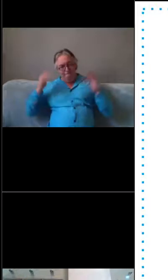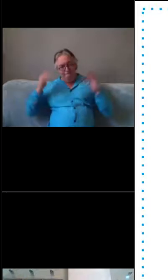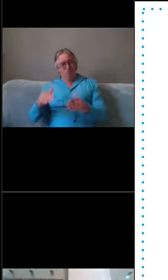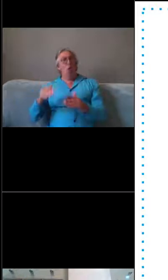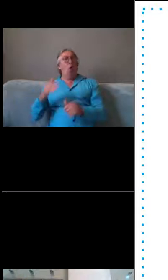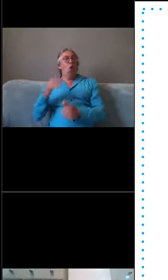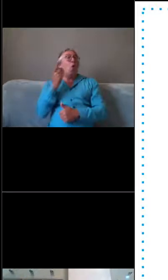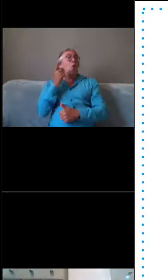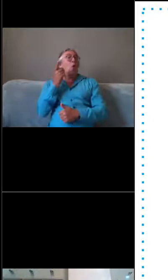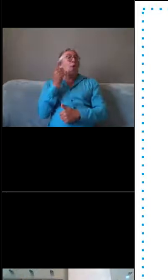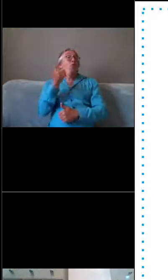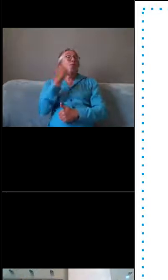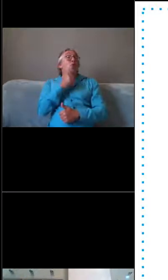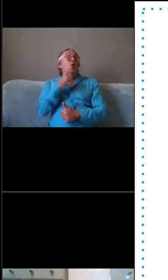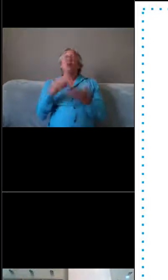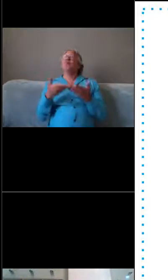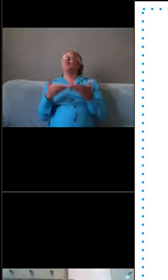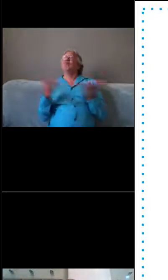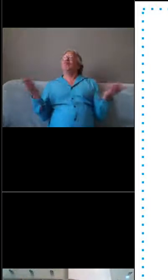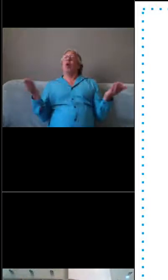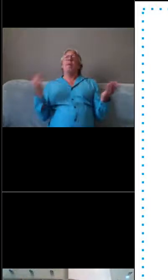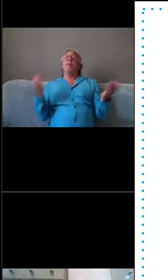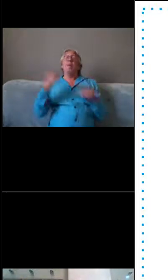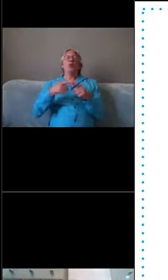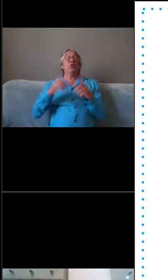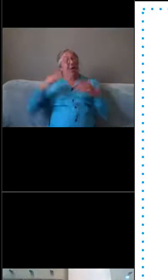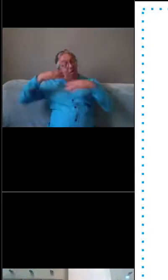to have in the future programme. And as you know,